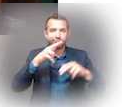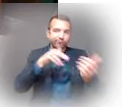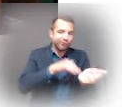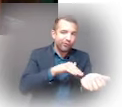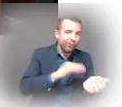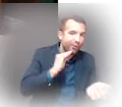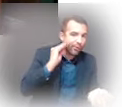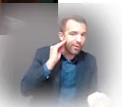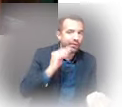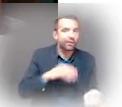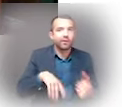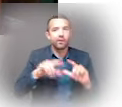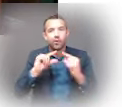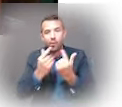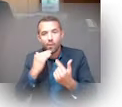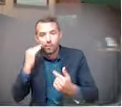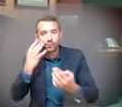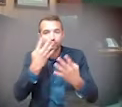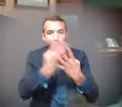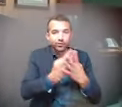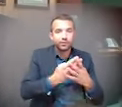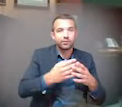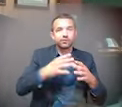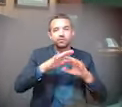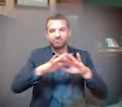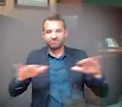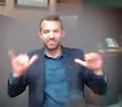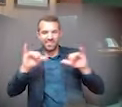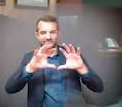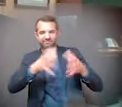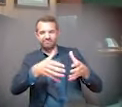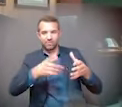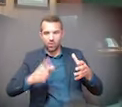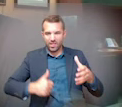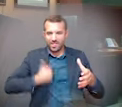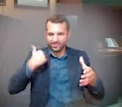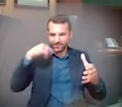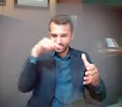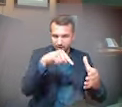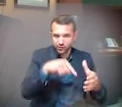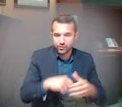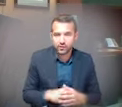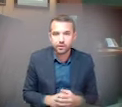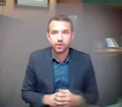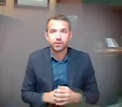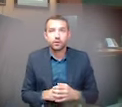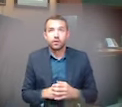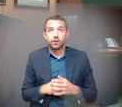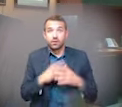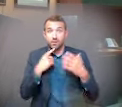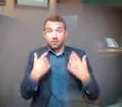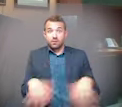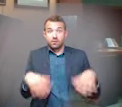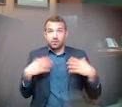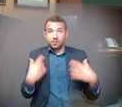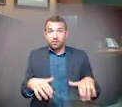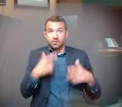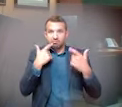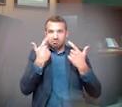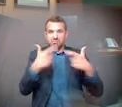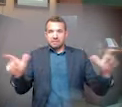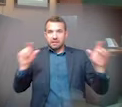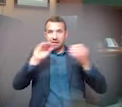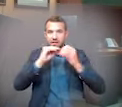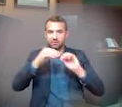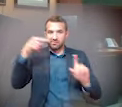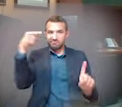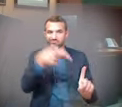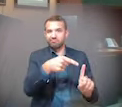It's prisons, et cetera, but that's a really striking number, and